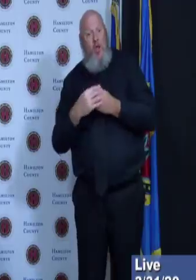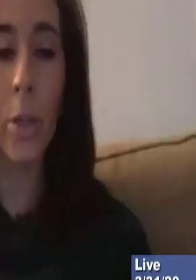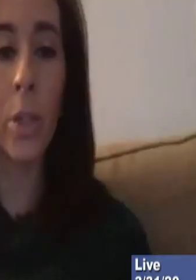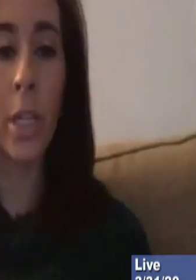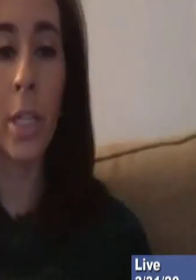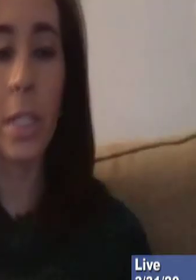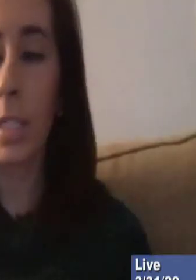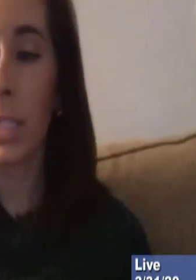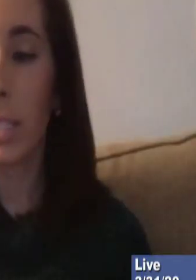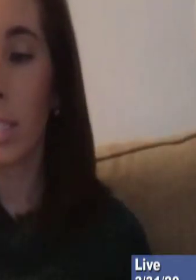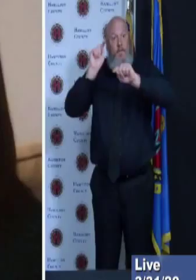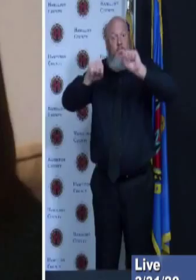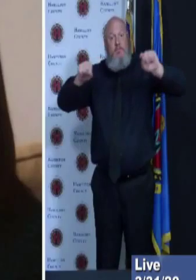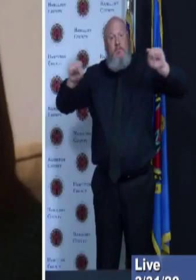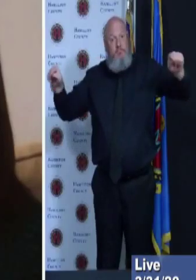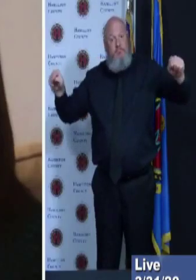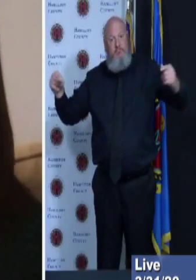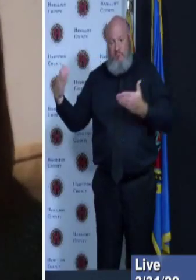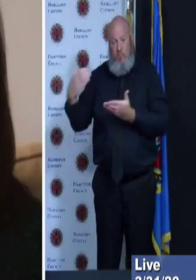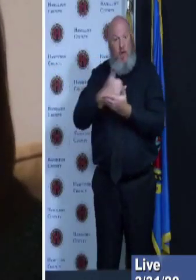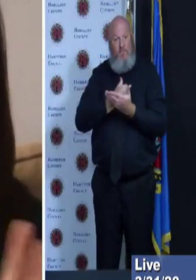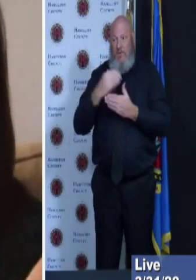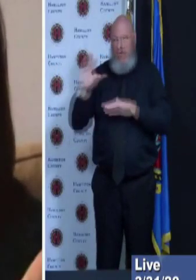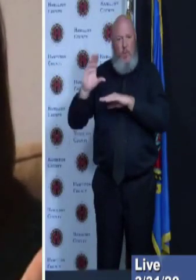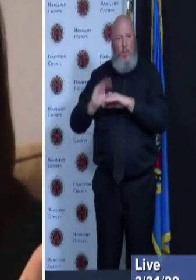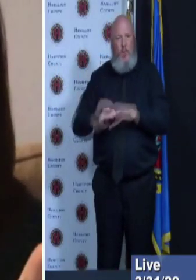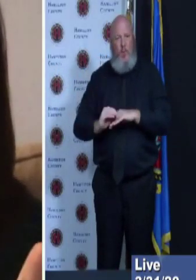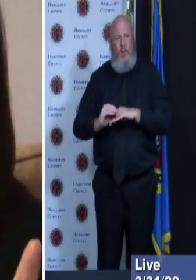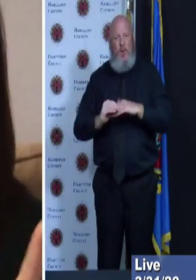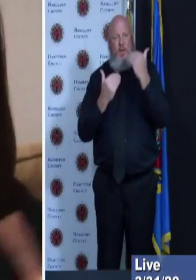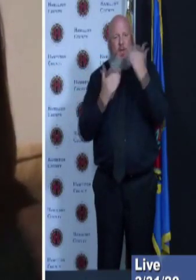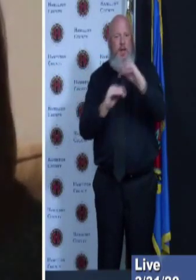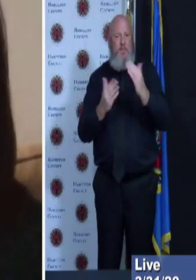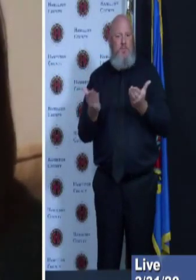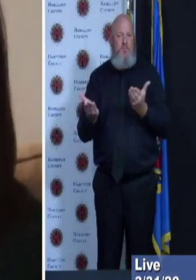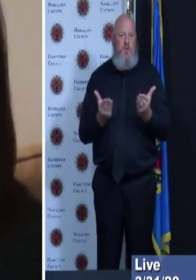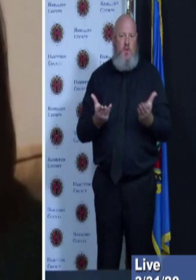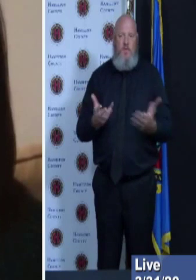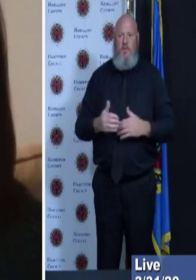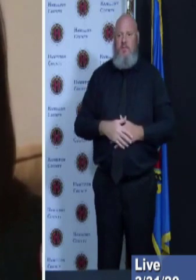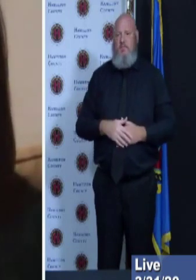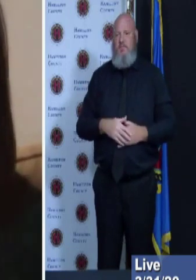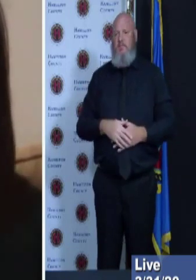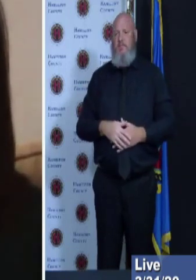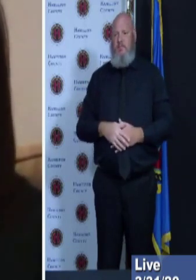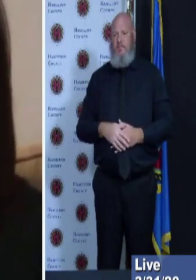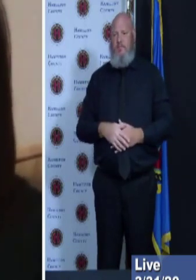sales tax there I guess are you guys is it a good thing though that at least you